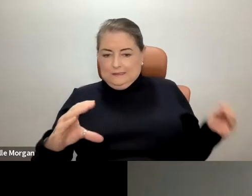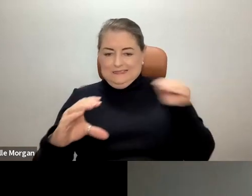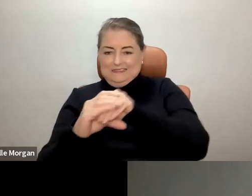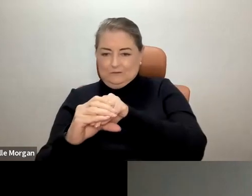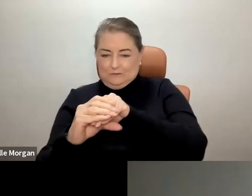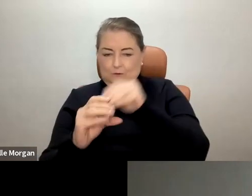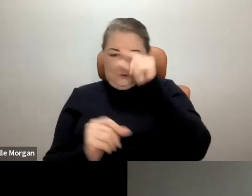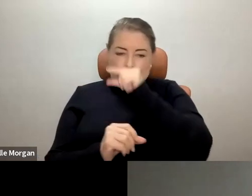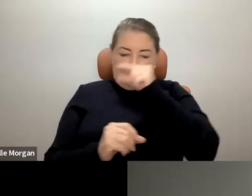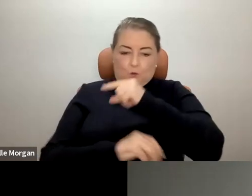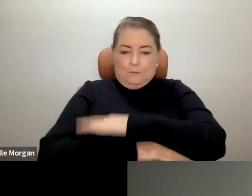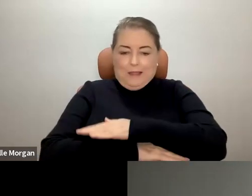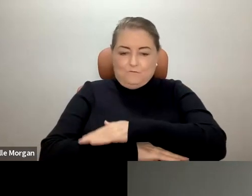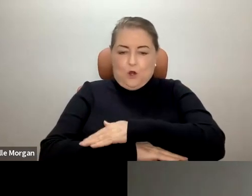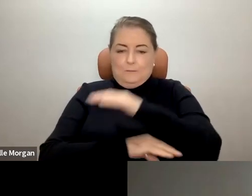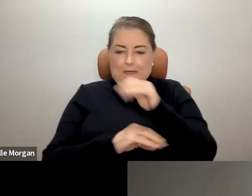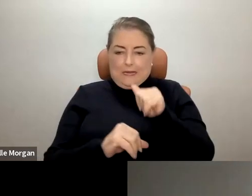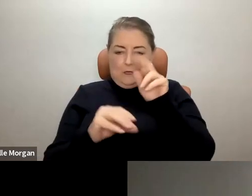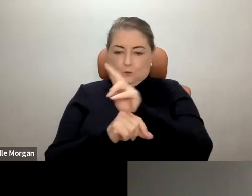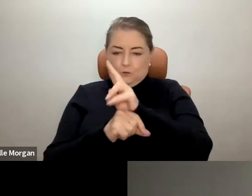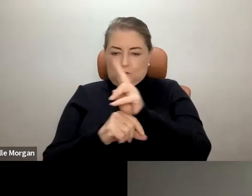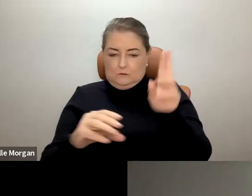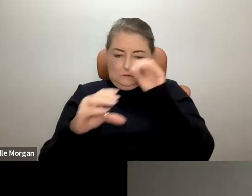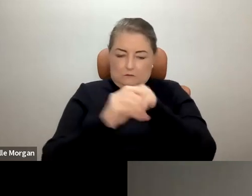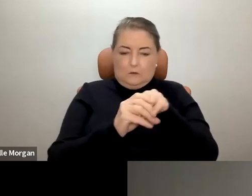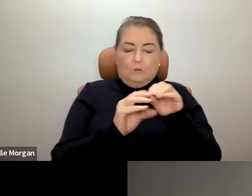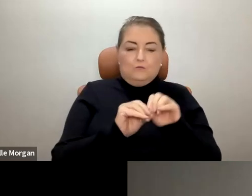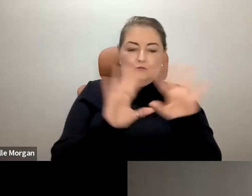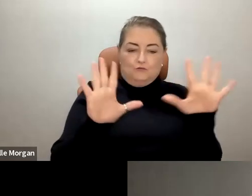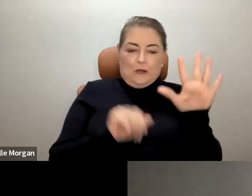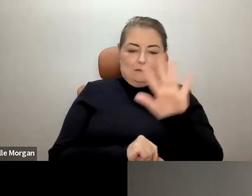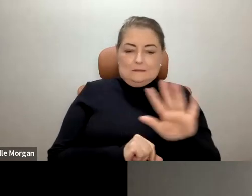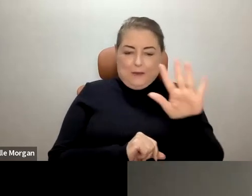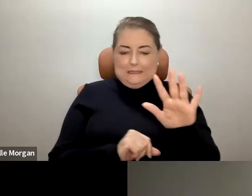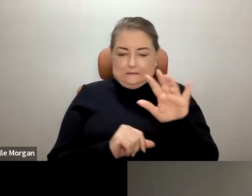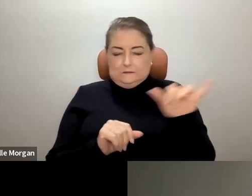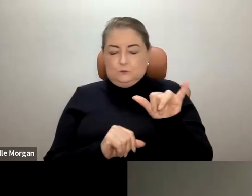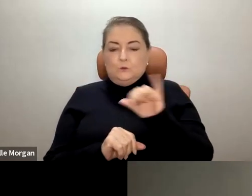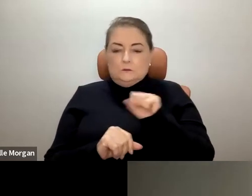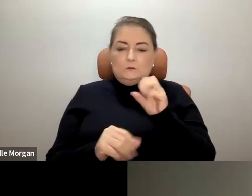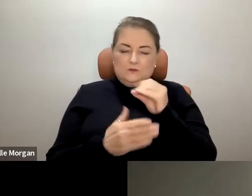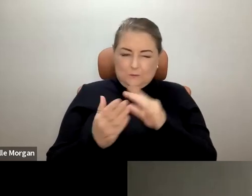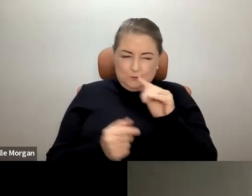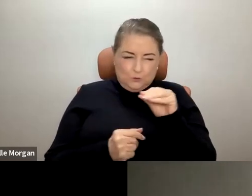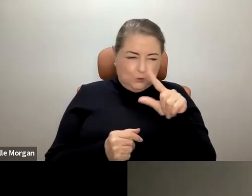Google platform and we can use it inside of Brightspace etc. So I think there were some tools that we needed to purchase